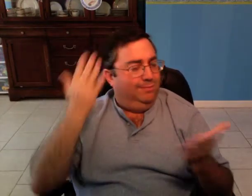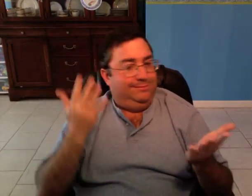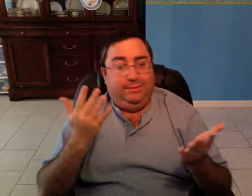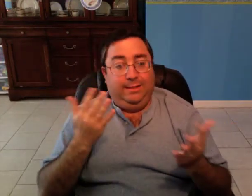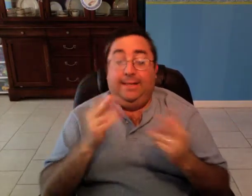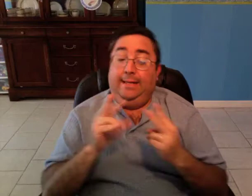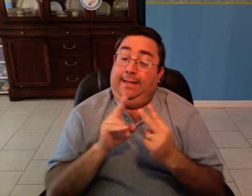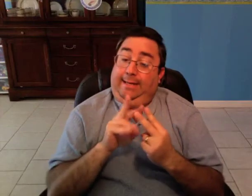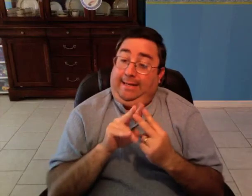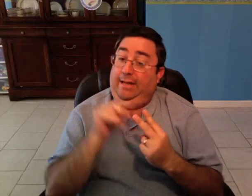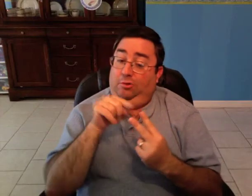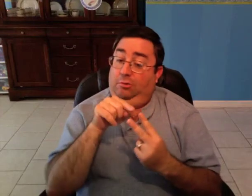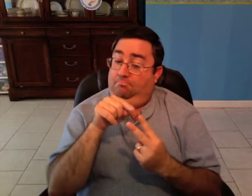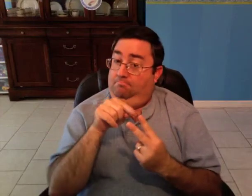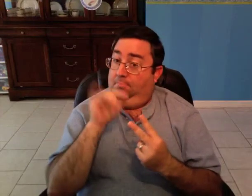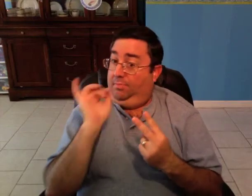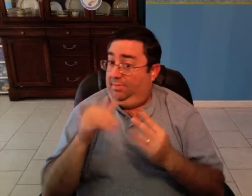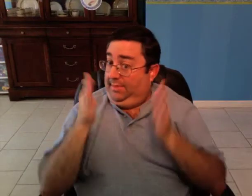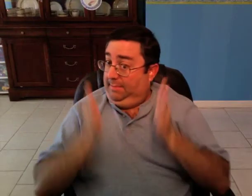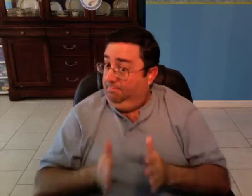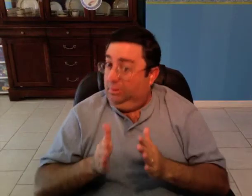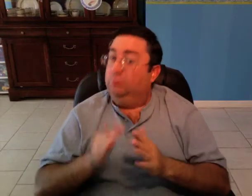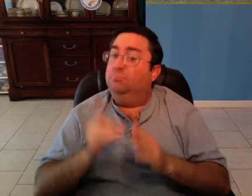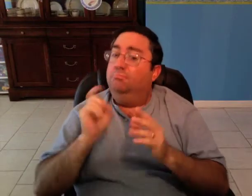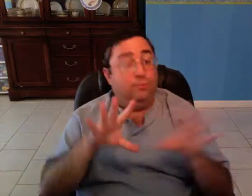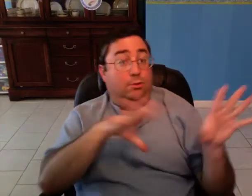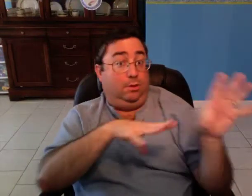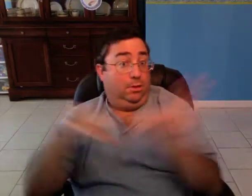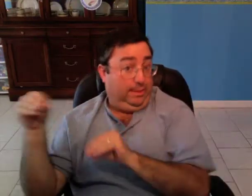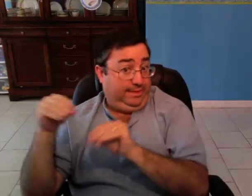or knowledge, either that person has to leave the group,